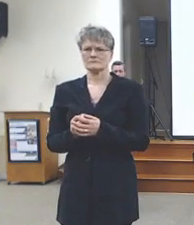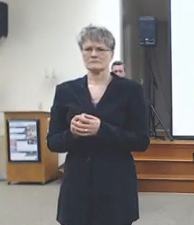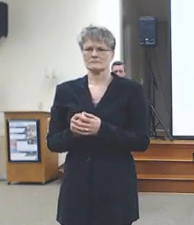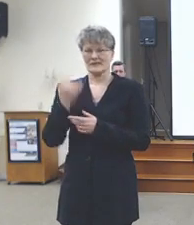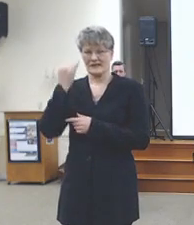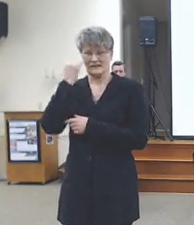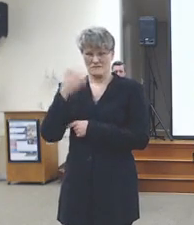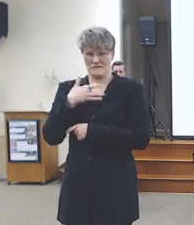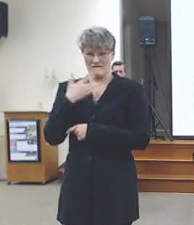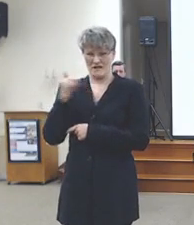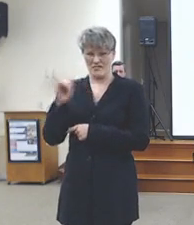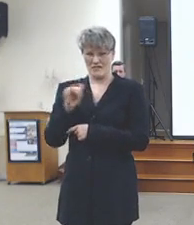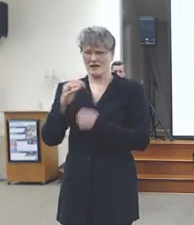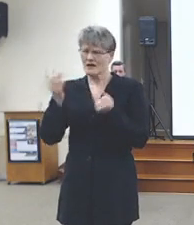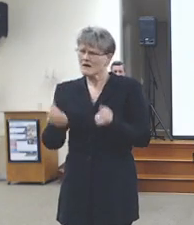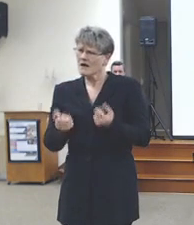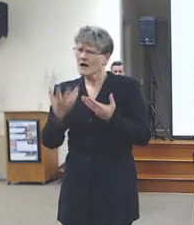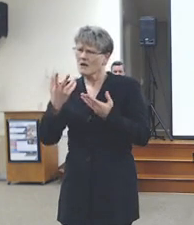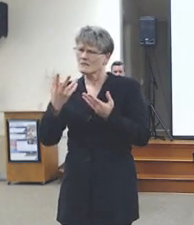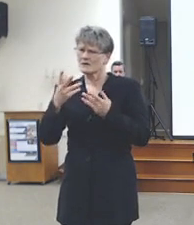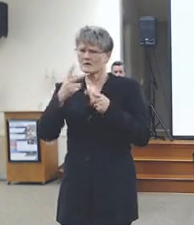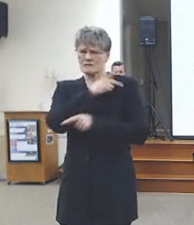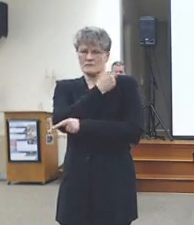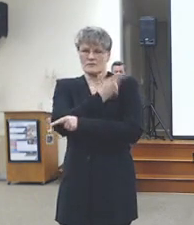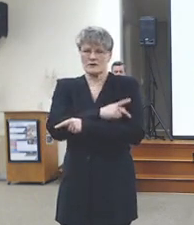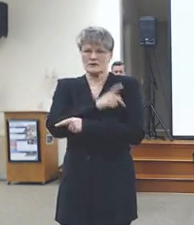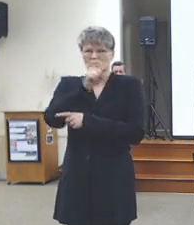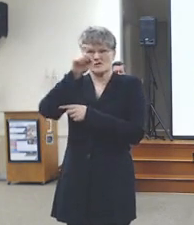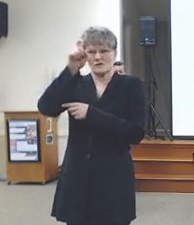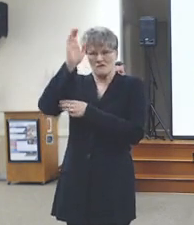loose." Is there a number that we can hold it to we'll try to hold it - that would